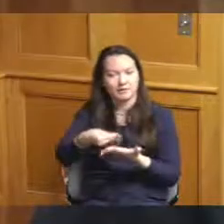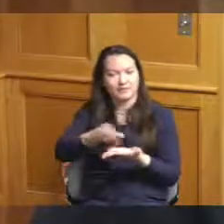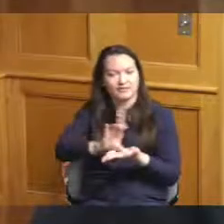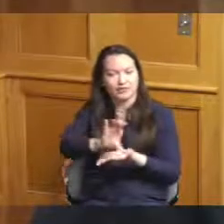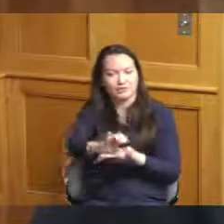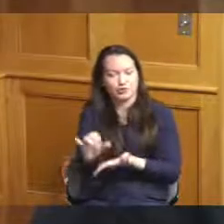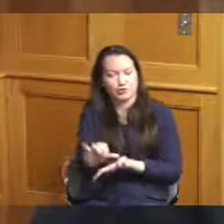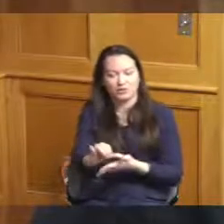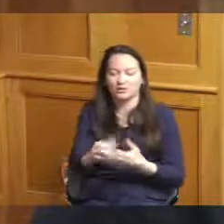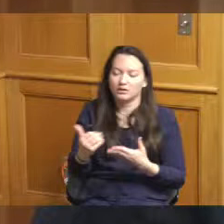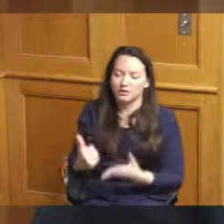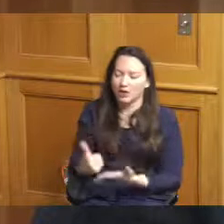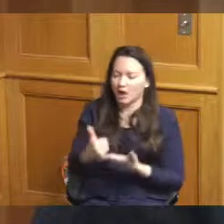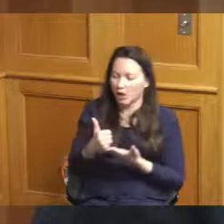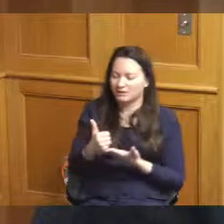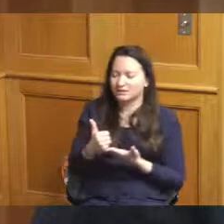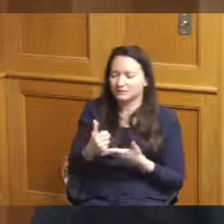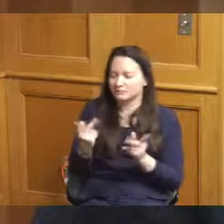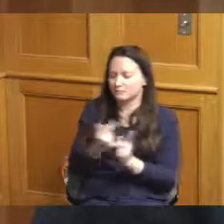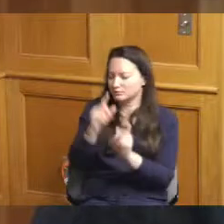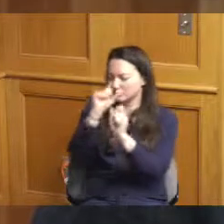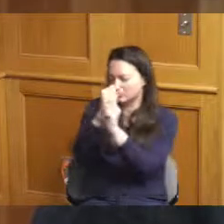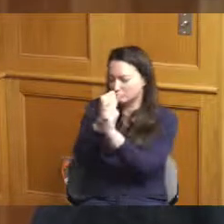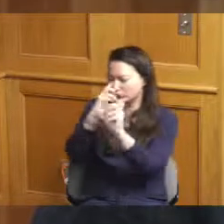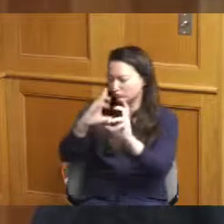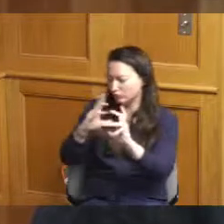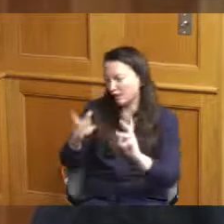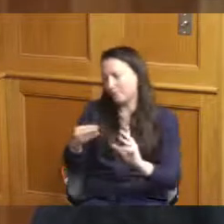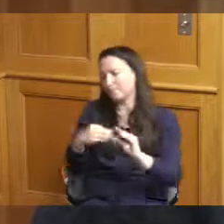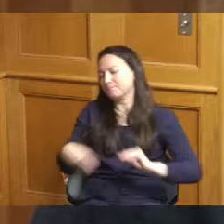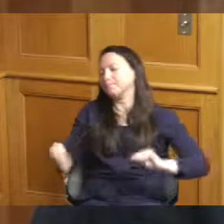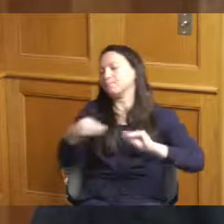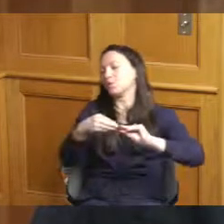so that it helps round this out a little bit but I still would like to better understand